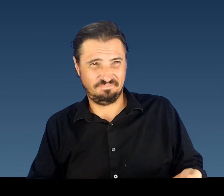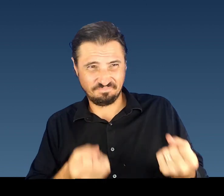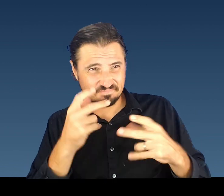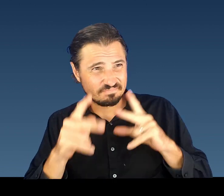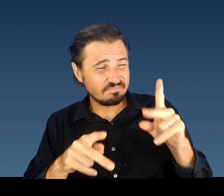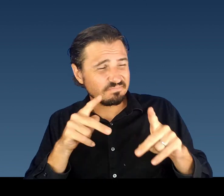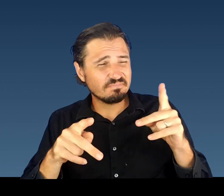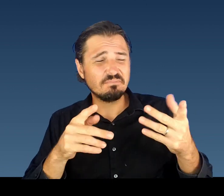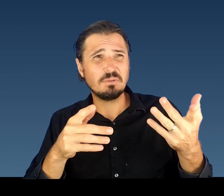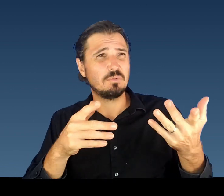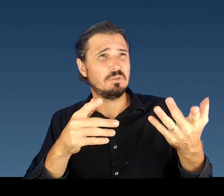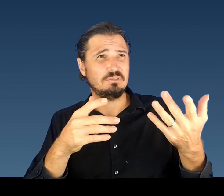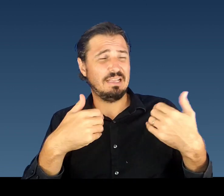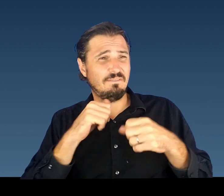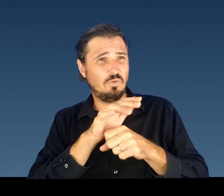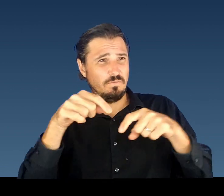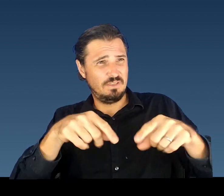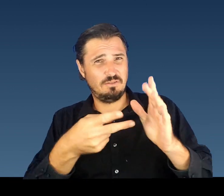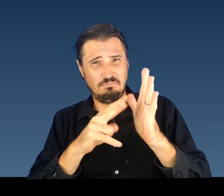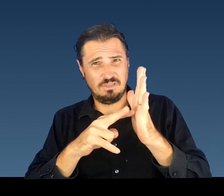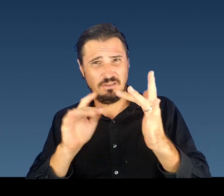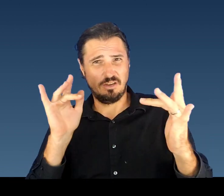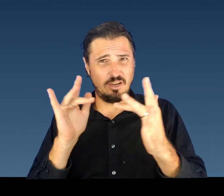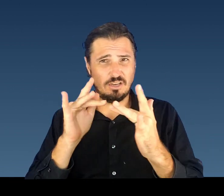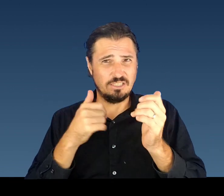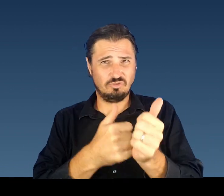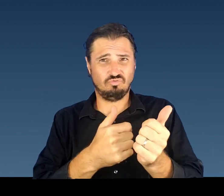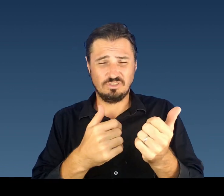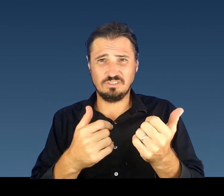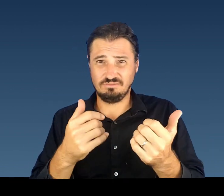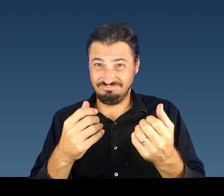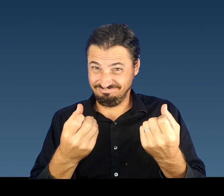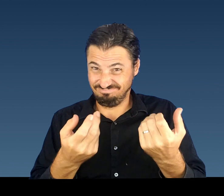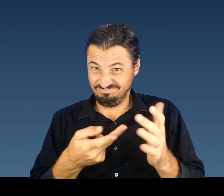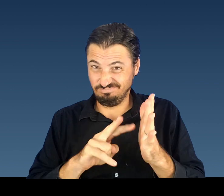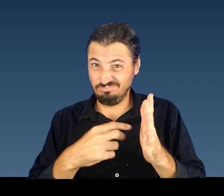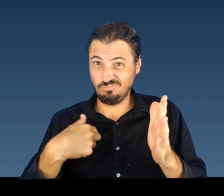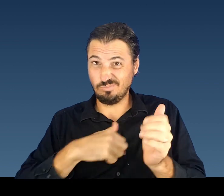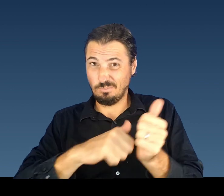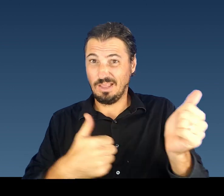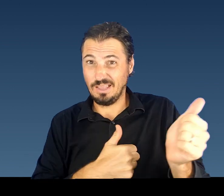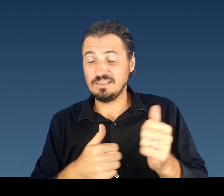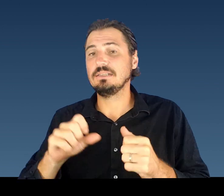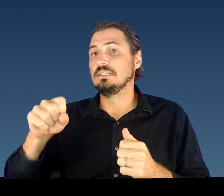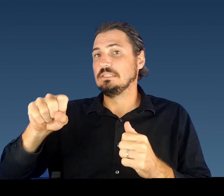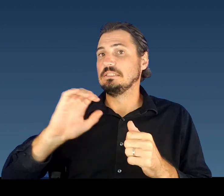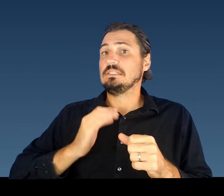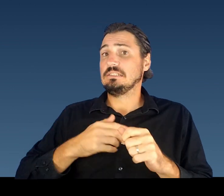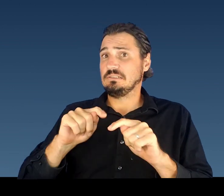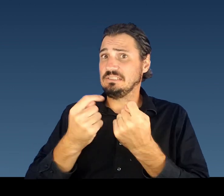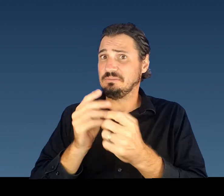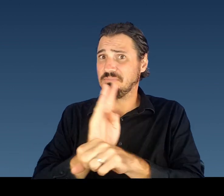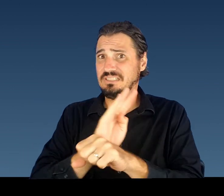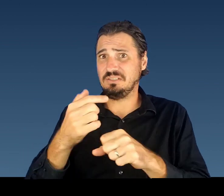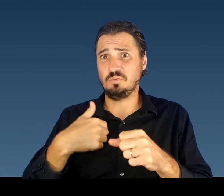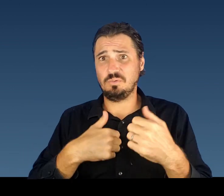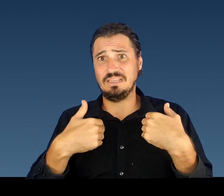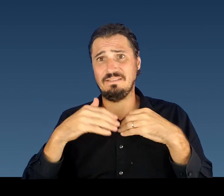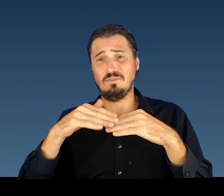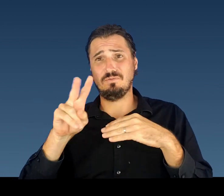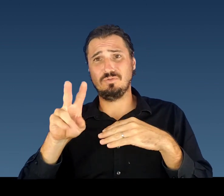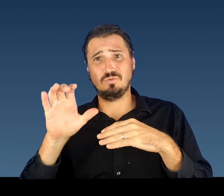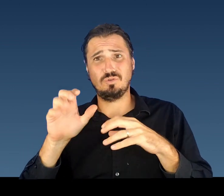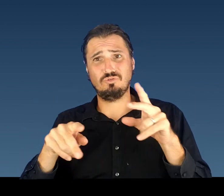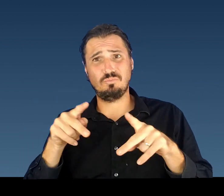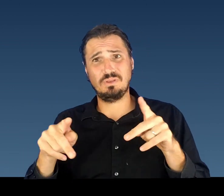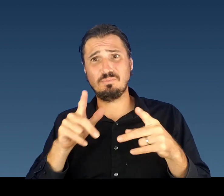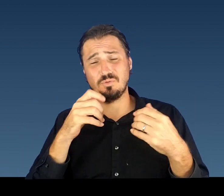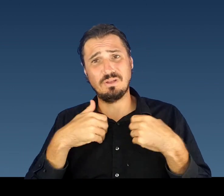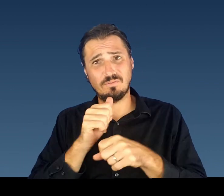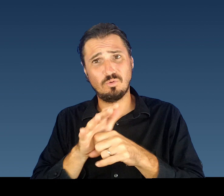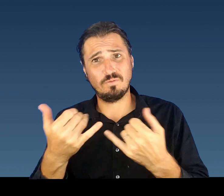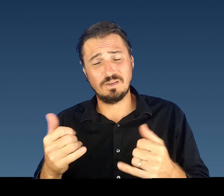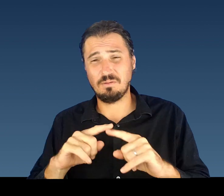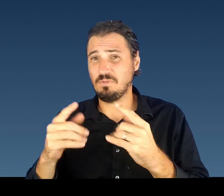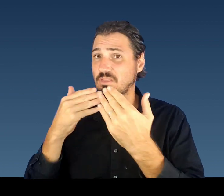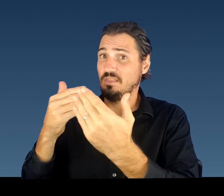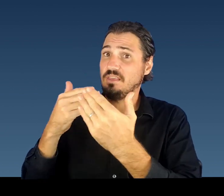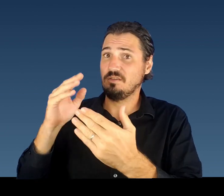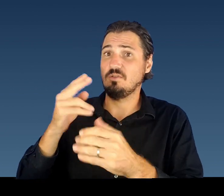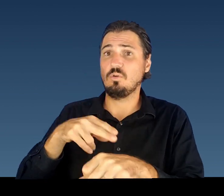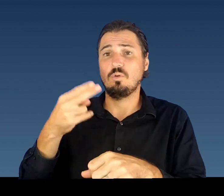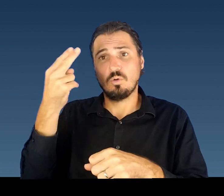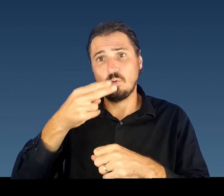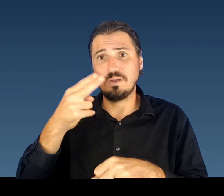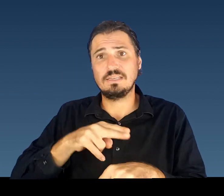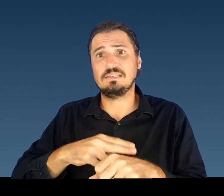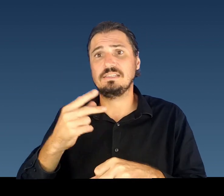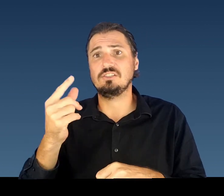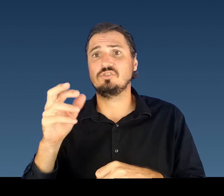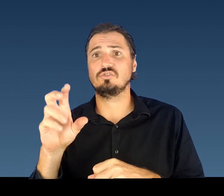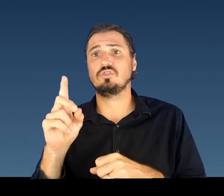We only announce the specific location of clusters when the department of health does not have another way of notifying those exposed. In general, we do not share that information.